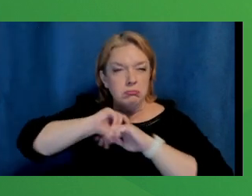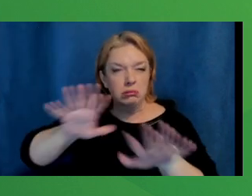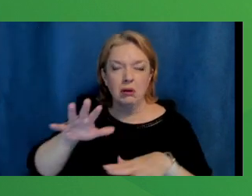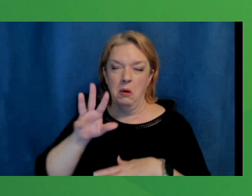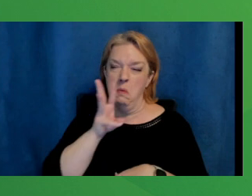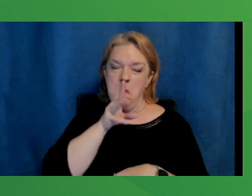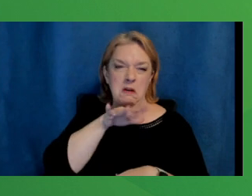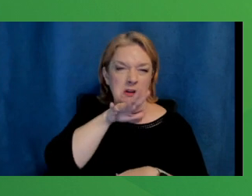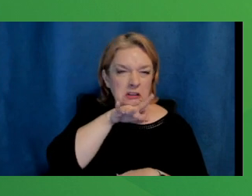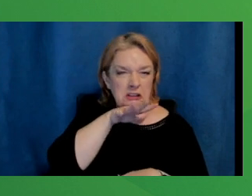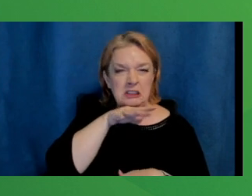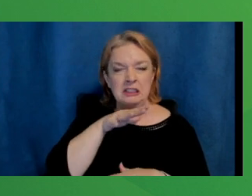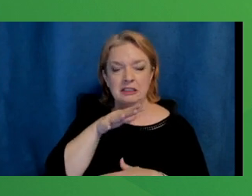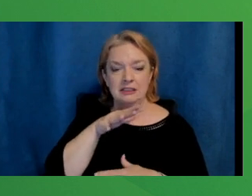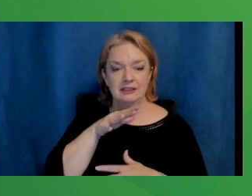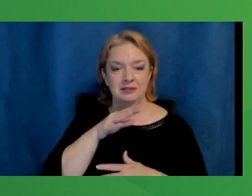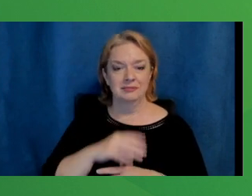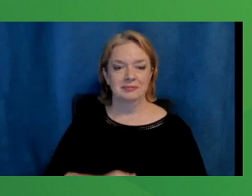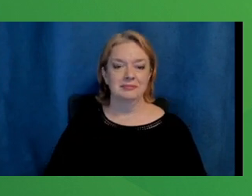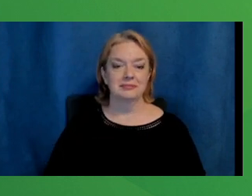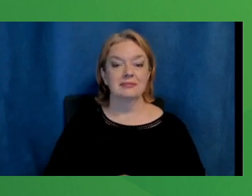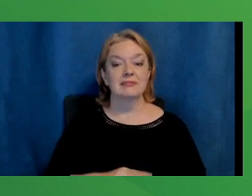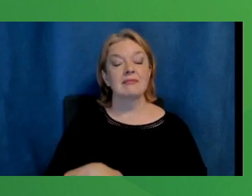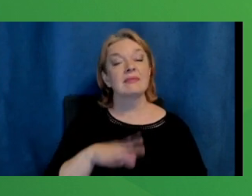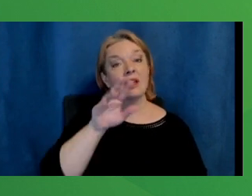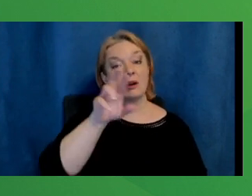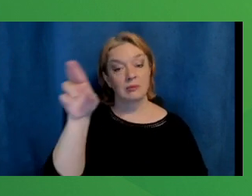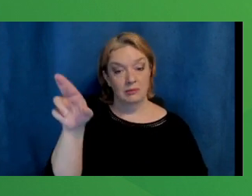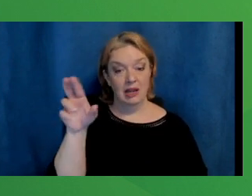Going over to the top right, healthy environment means clean water,